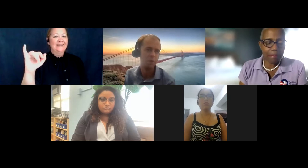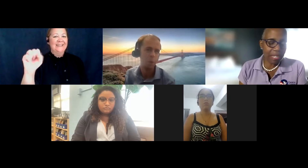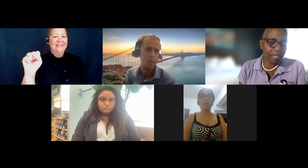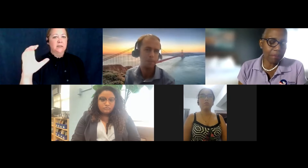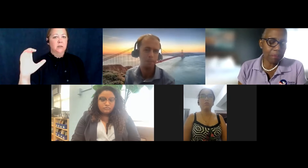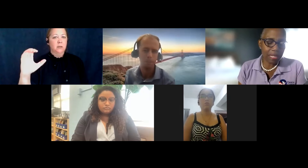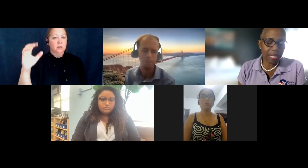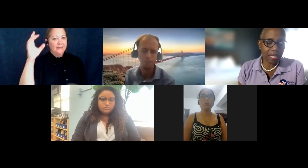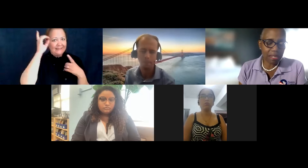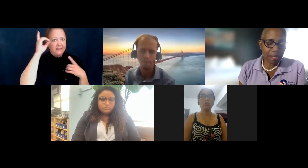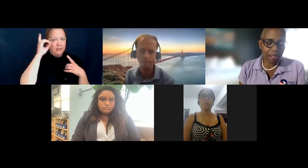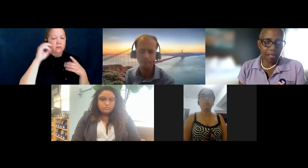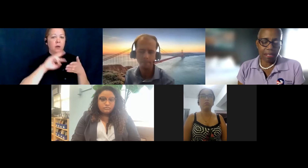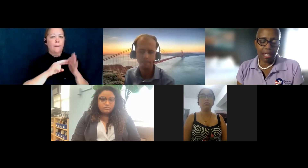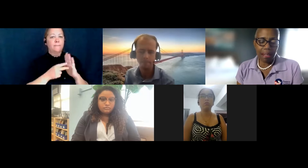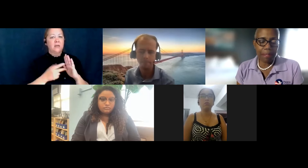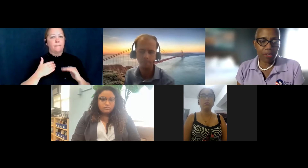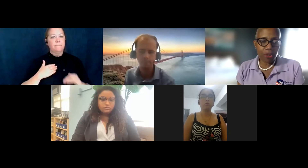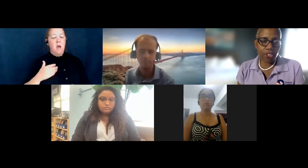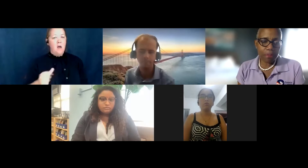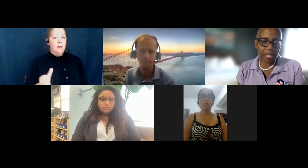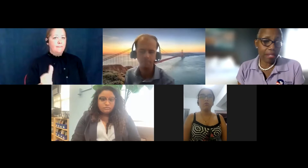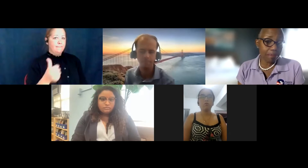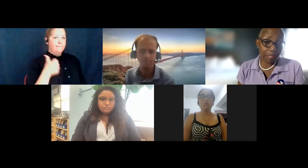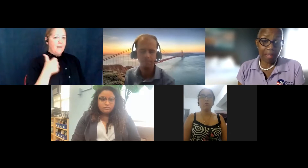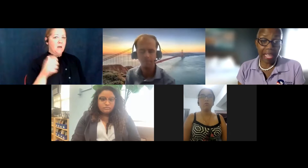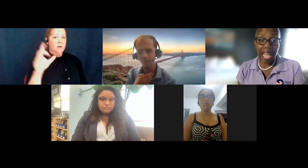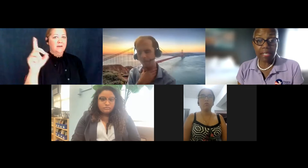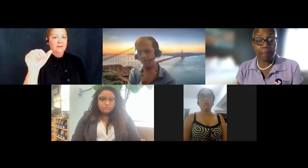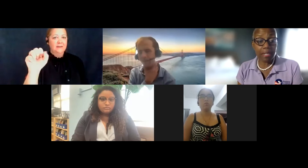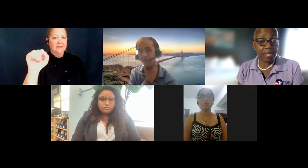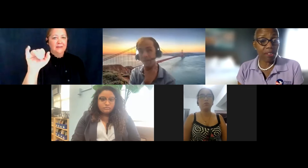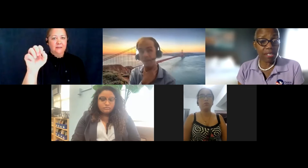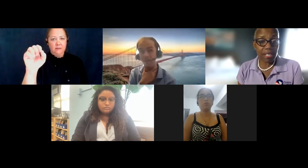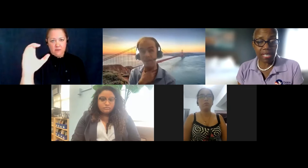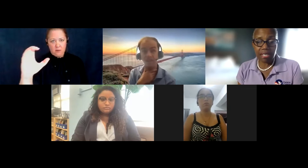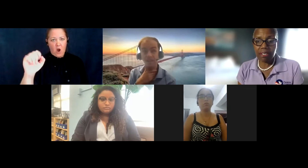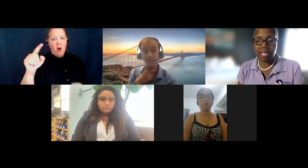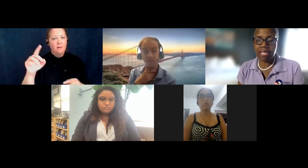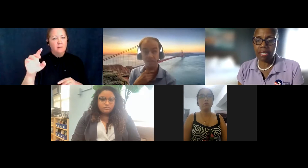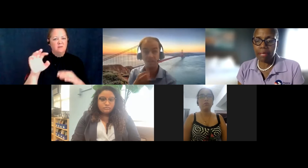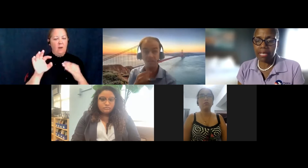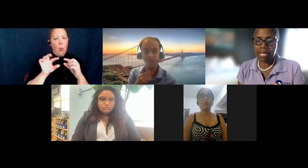In Belize, the Peace Corps told me that my asthma is also considered a disability,